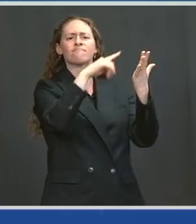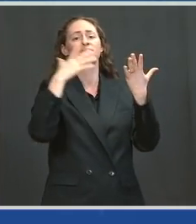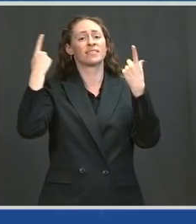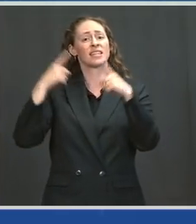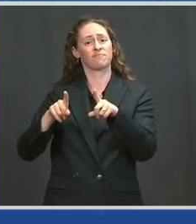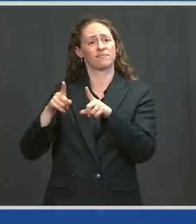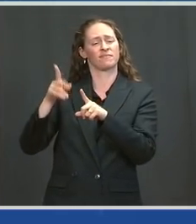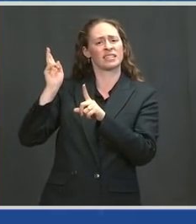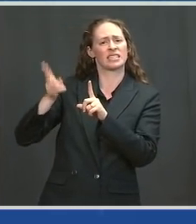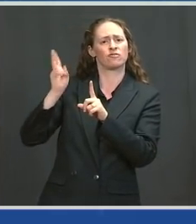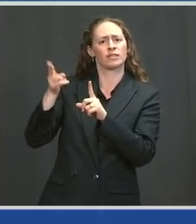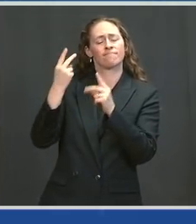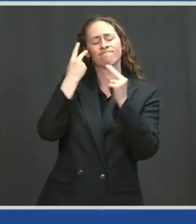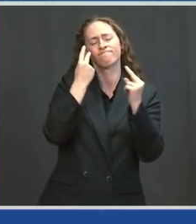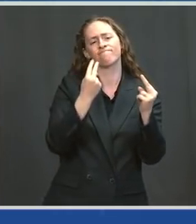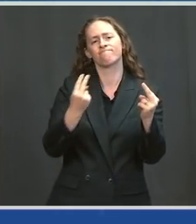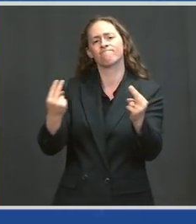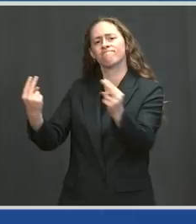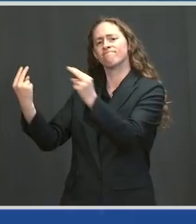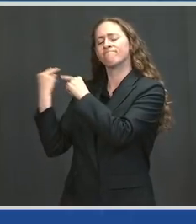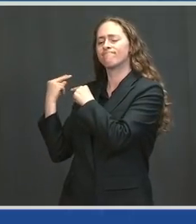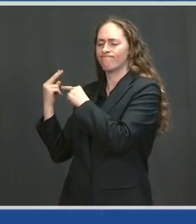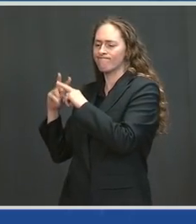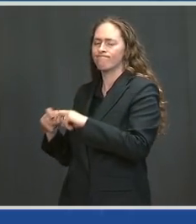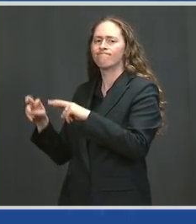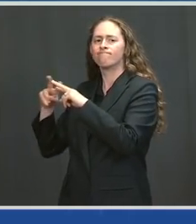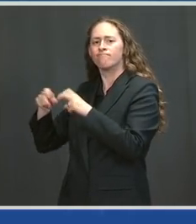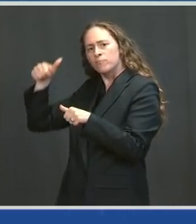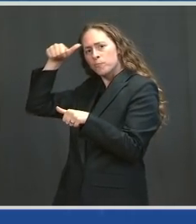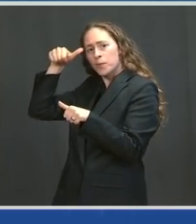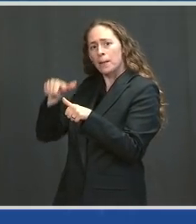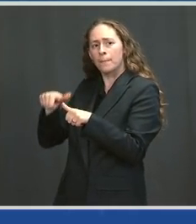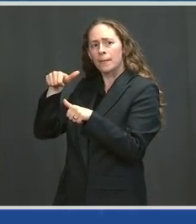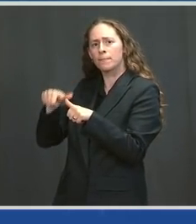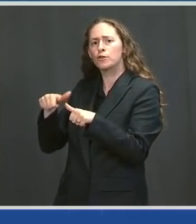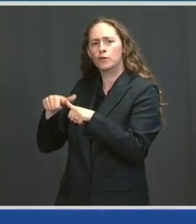with a bold agenda of equity, repair and healing.